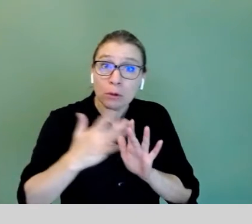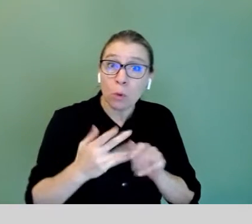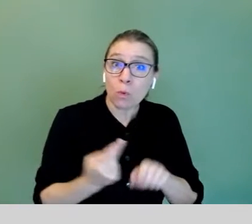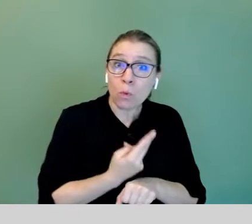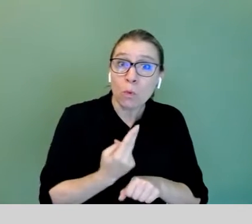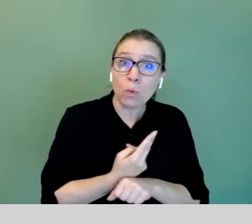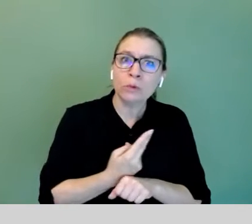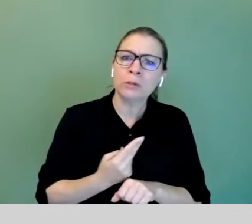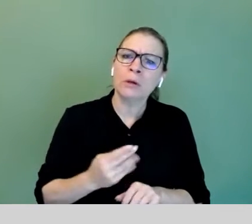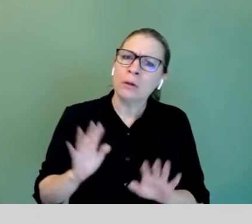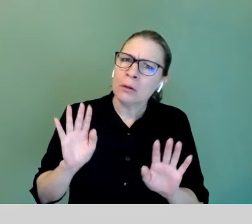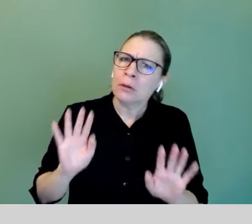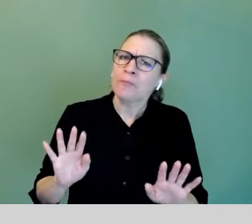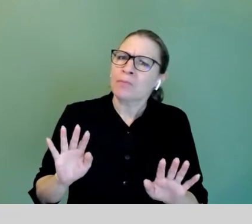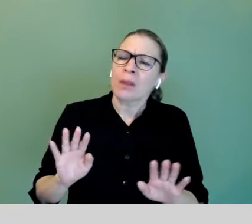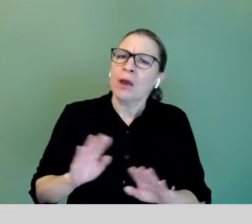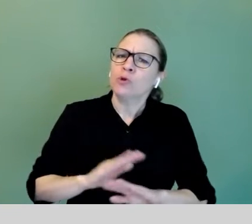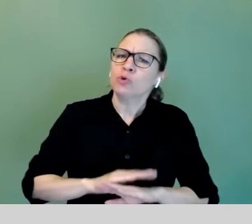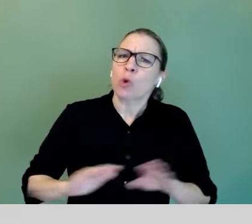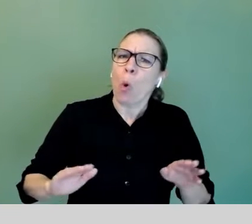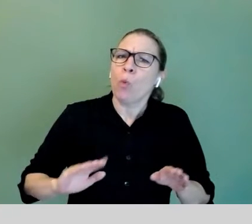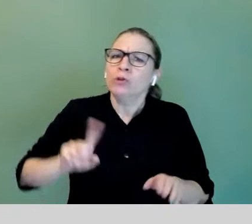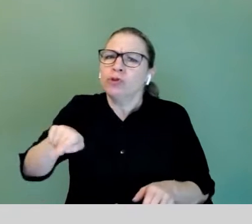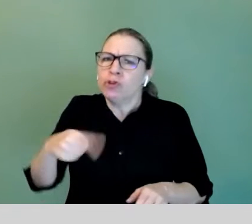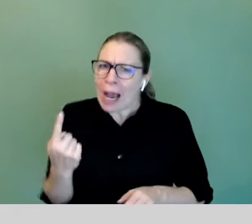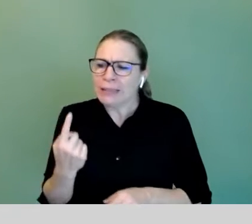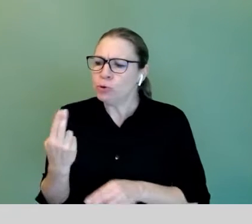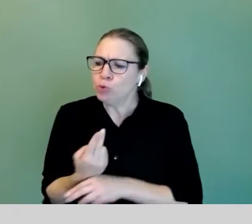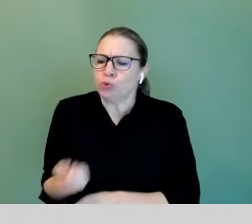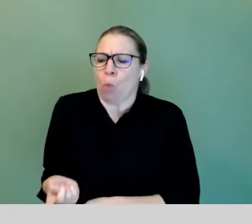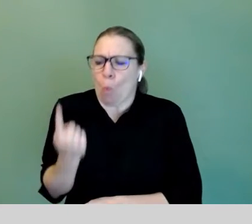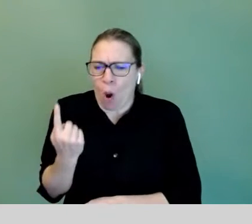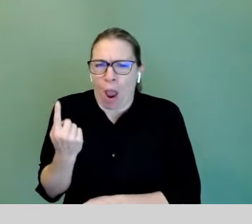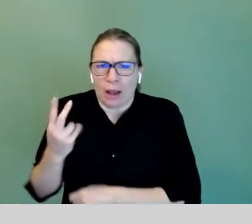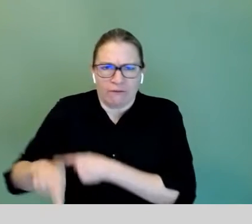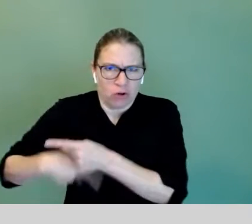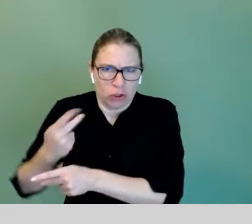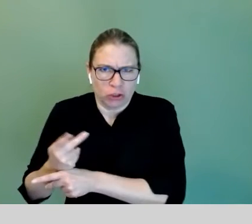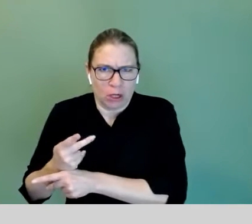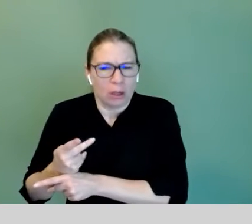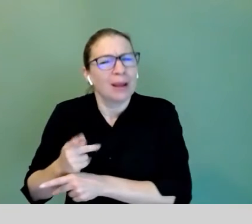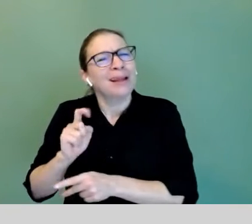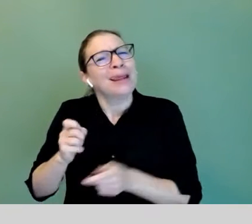then you shouldn't stick to single version because give your users the possibility